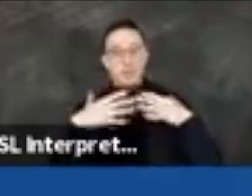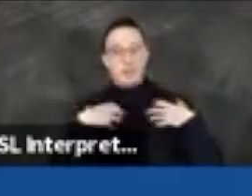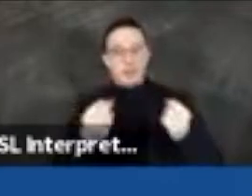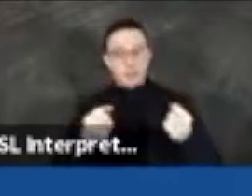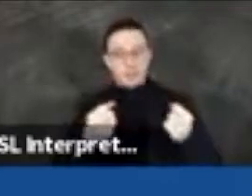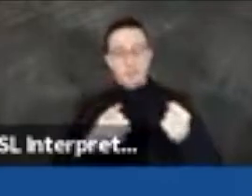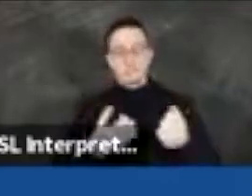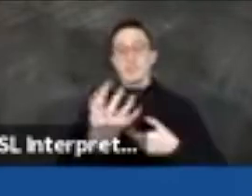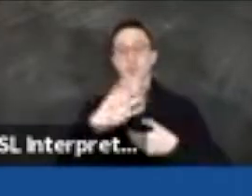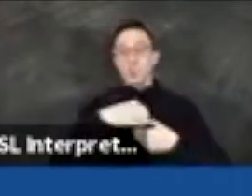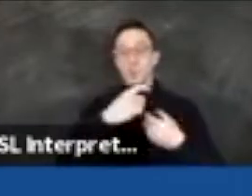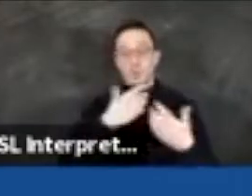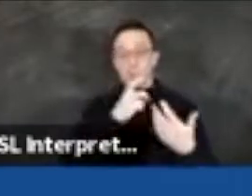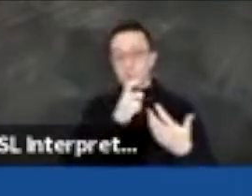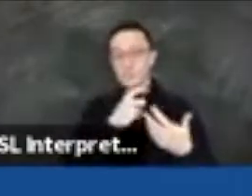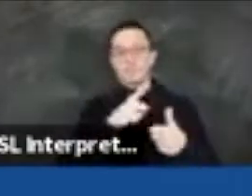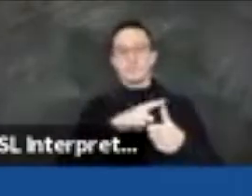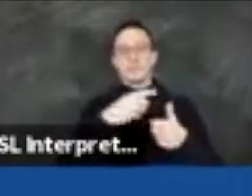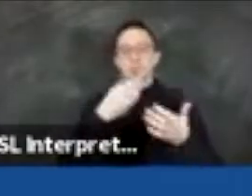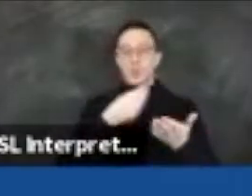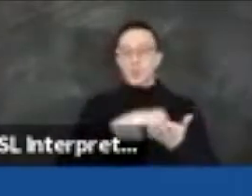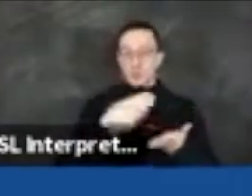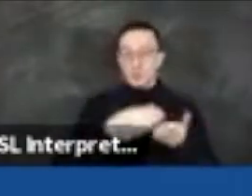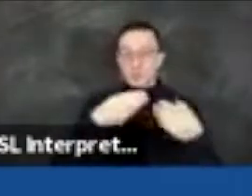GROCERY STORE CLERKS TRUCK DRIVERS,